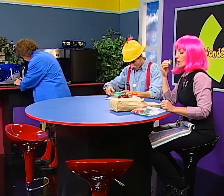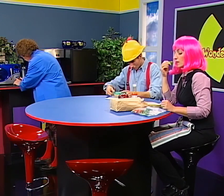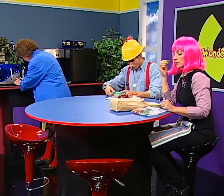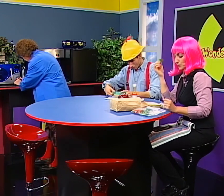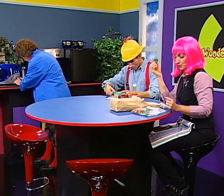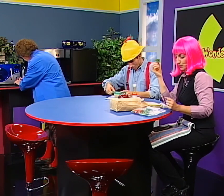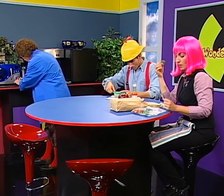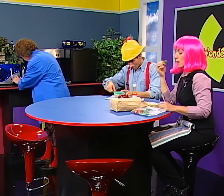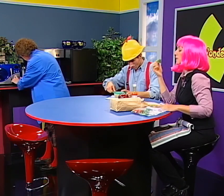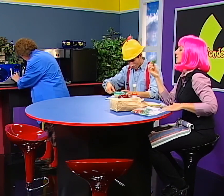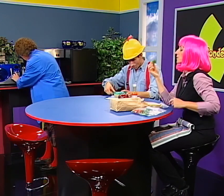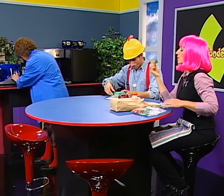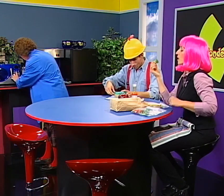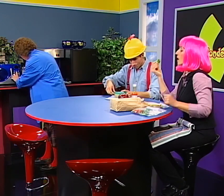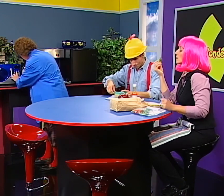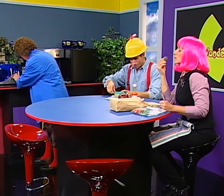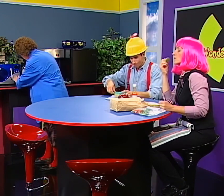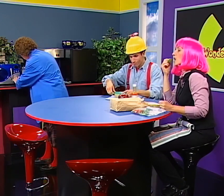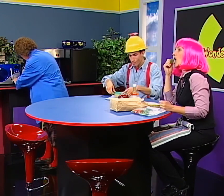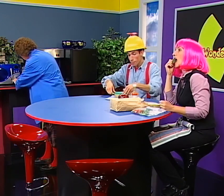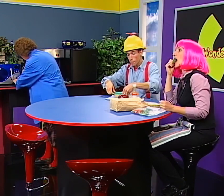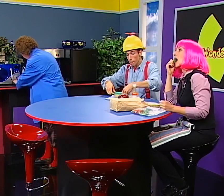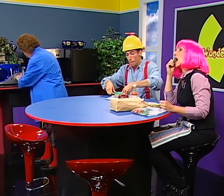(BEEP, BEEP, BEEP)